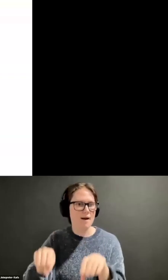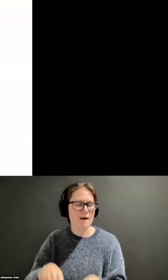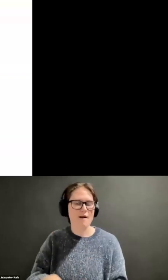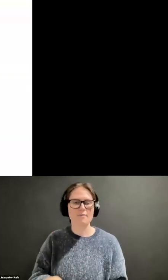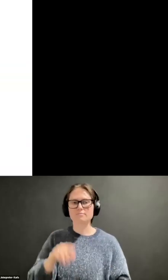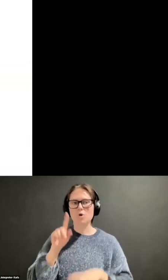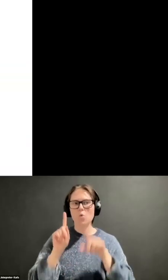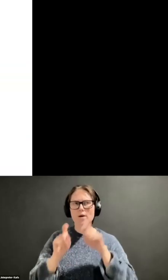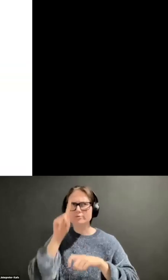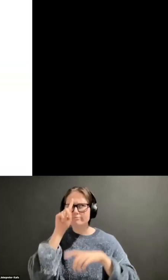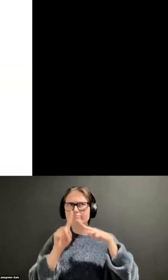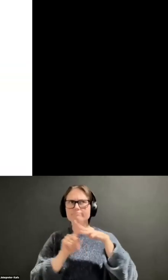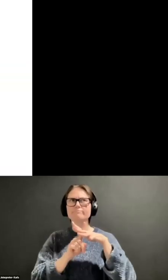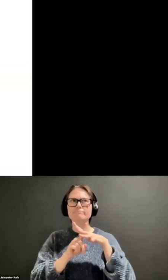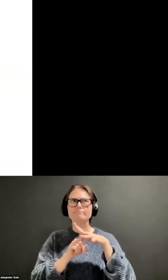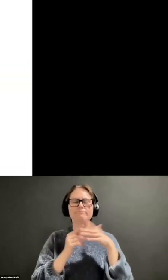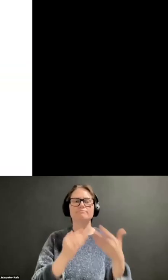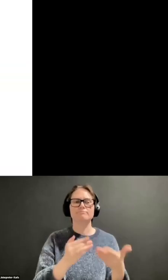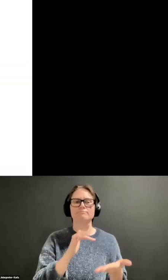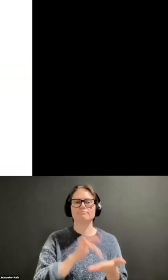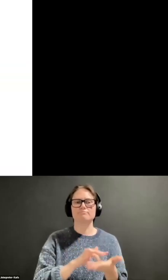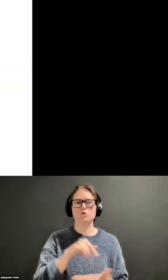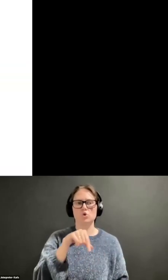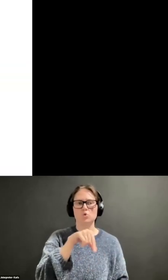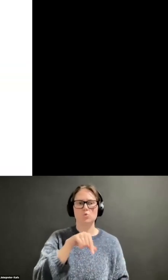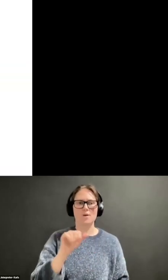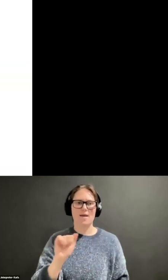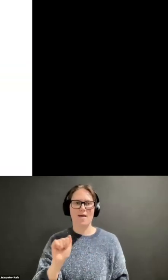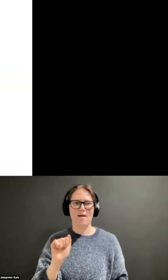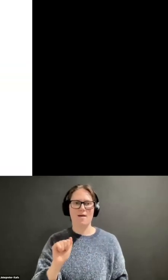use the Q&A function at the bottom of the screen.